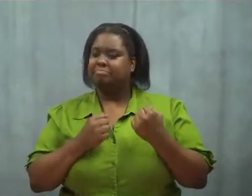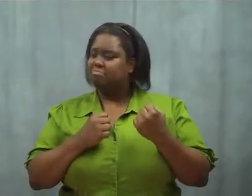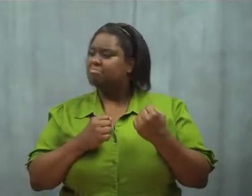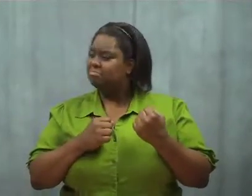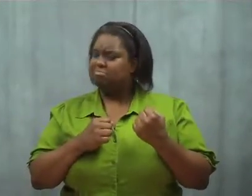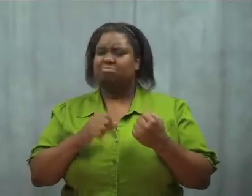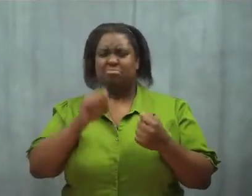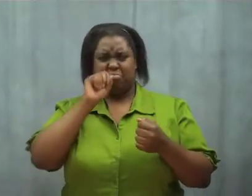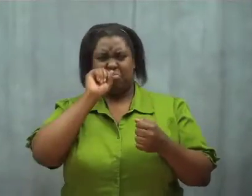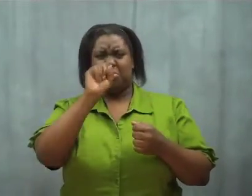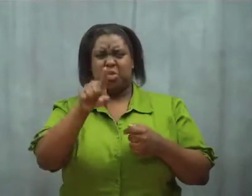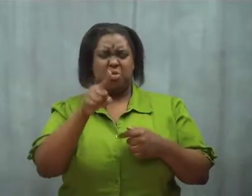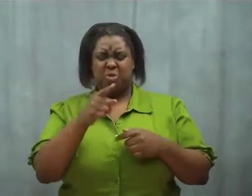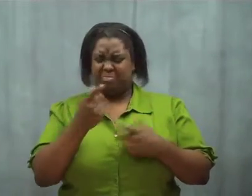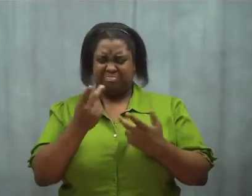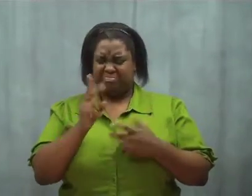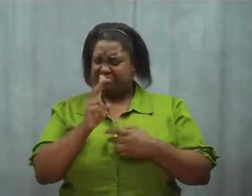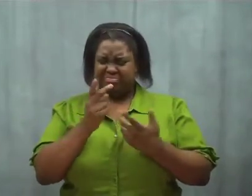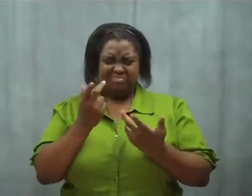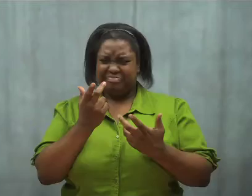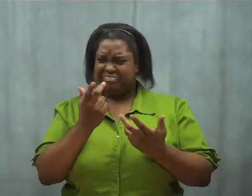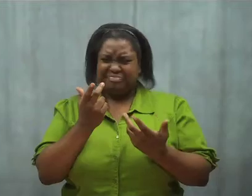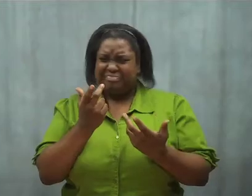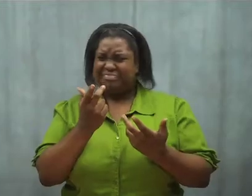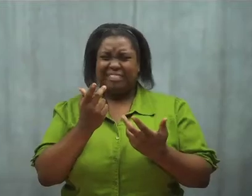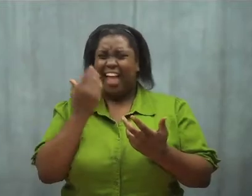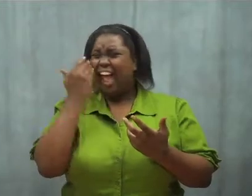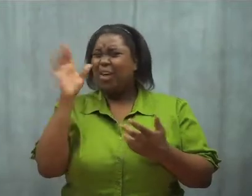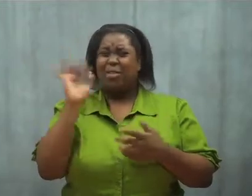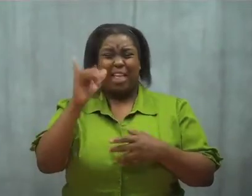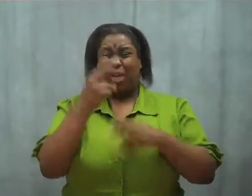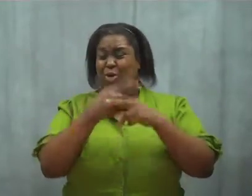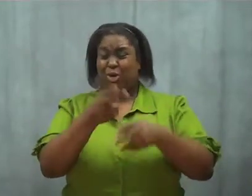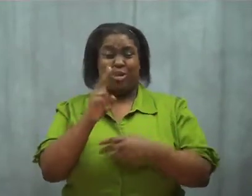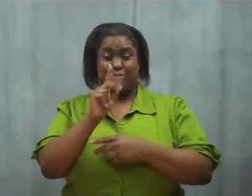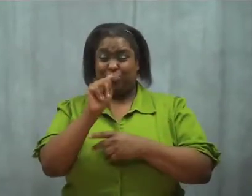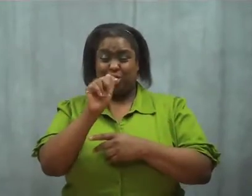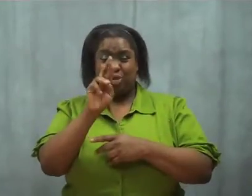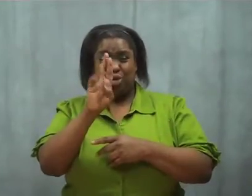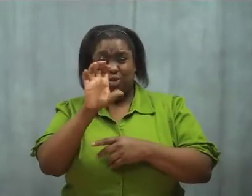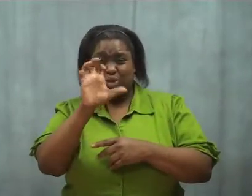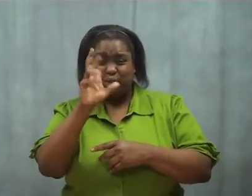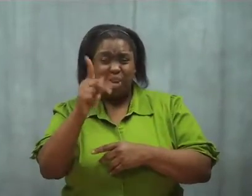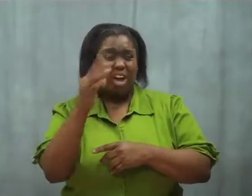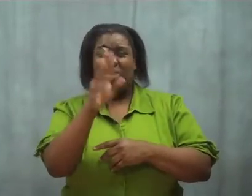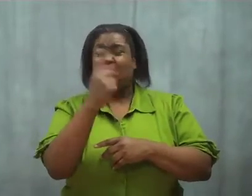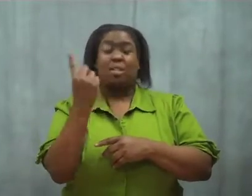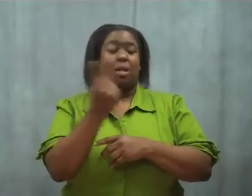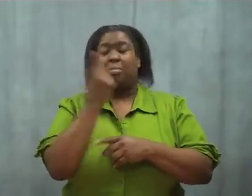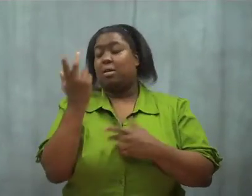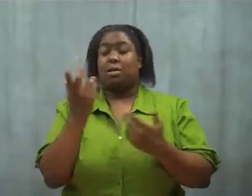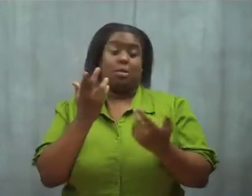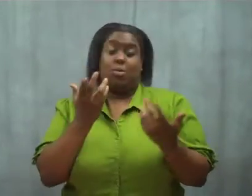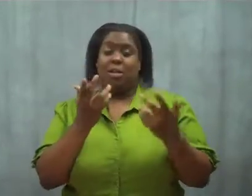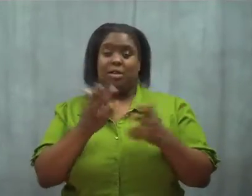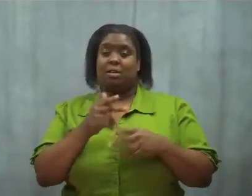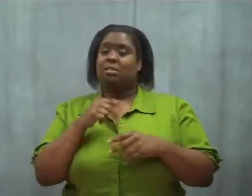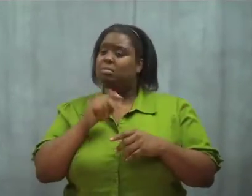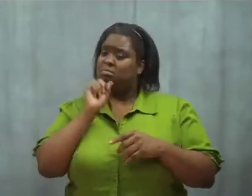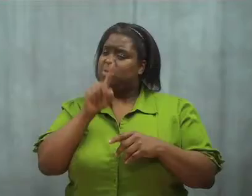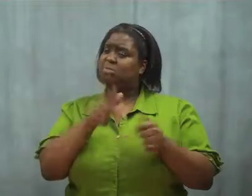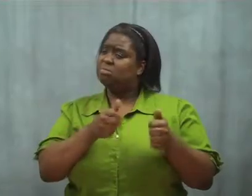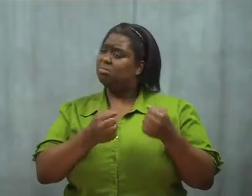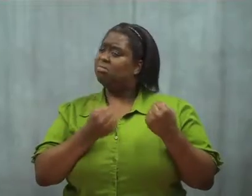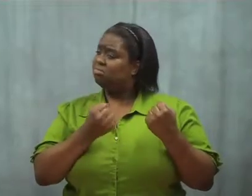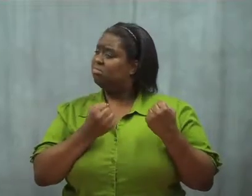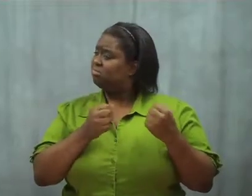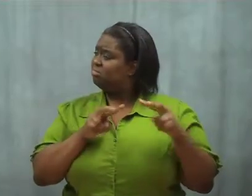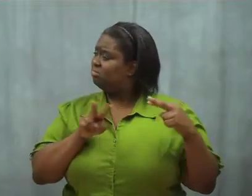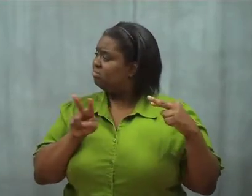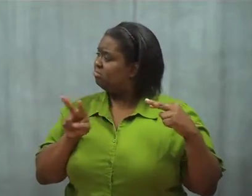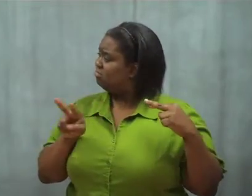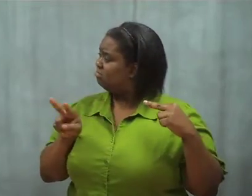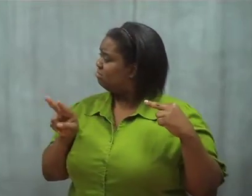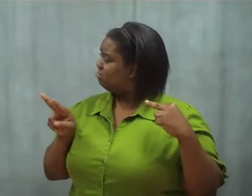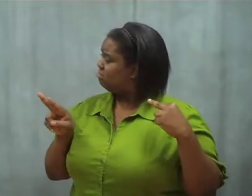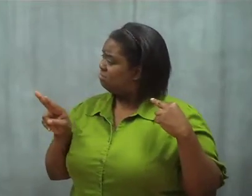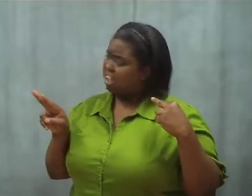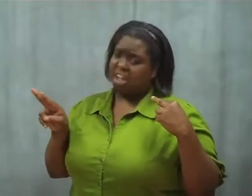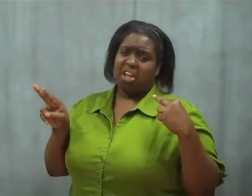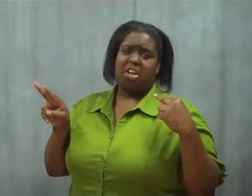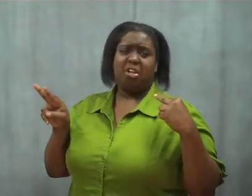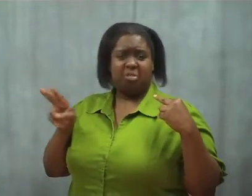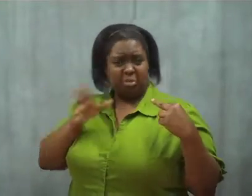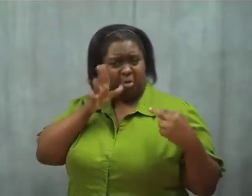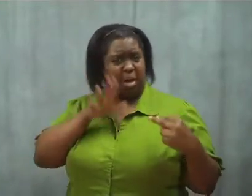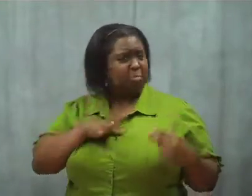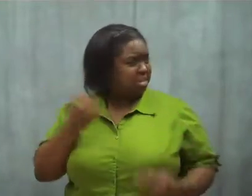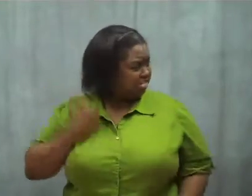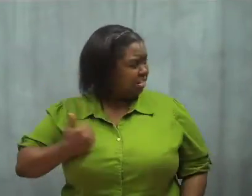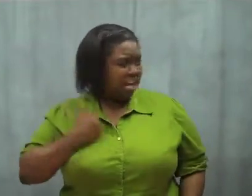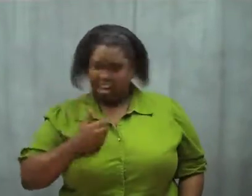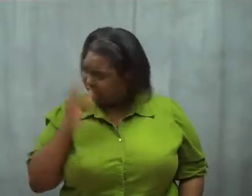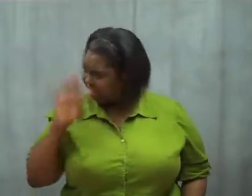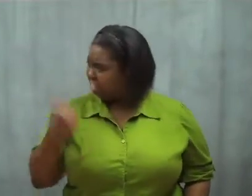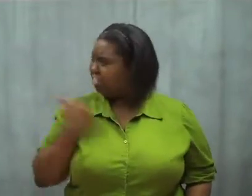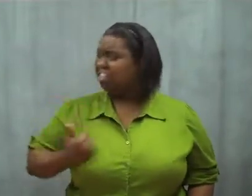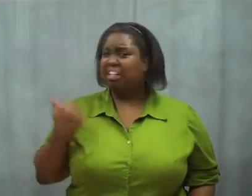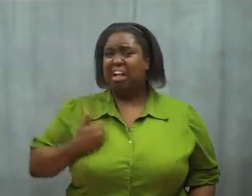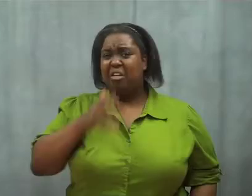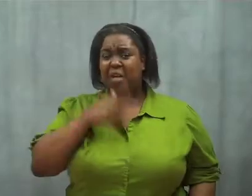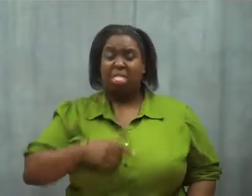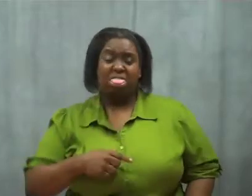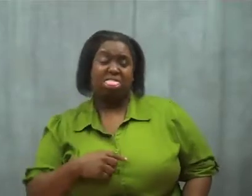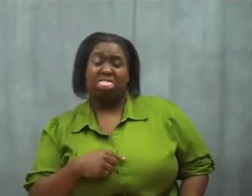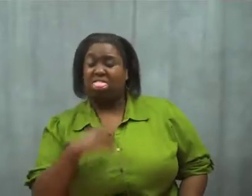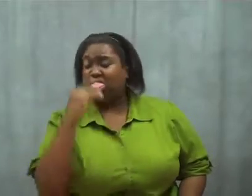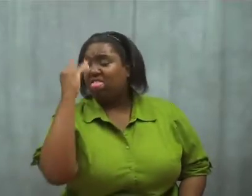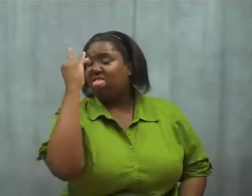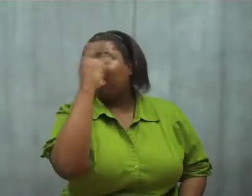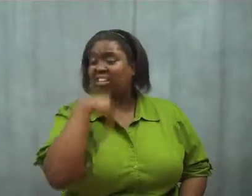We saw a truck or whatever it was and I looked at it as we drove past.